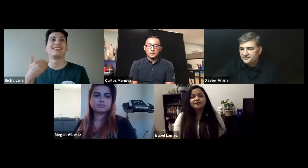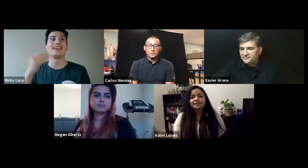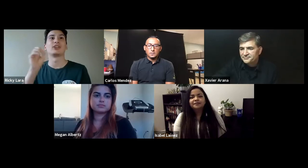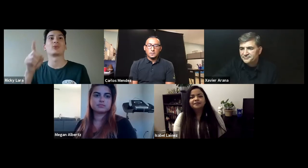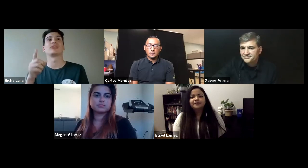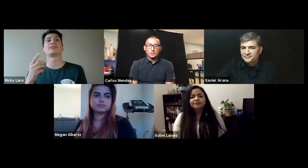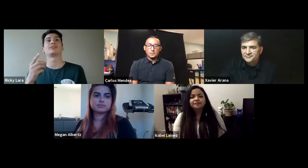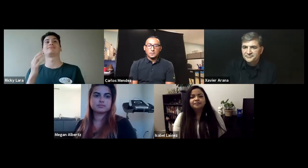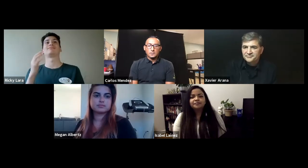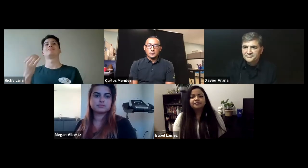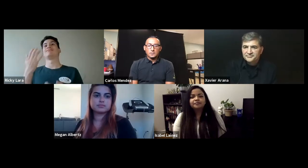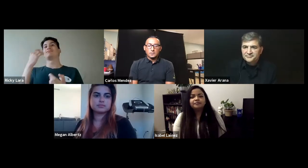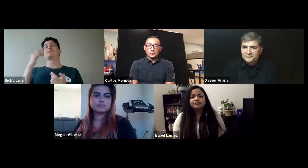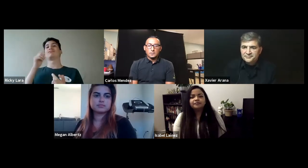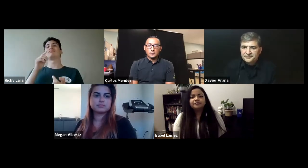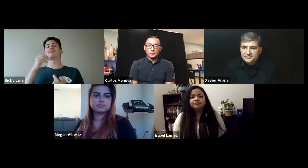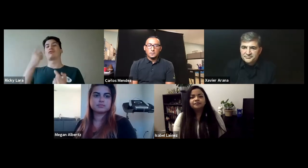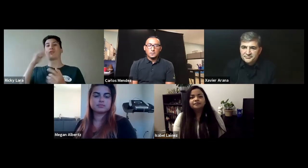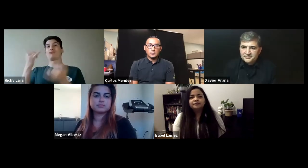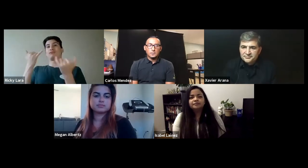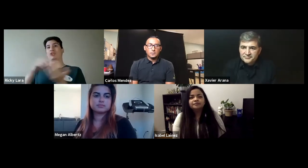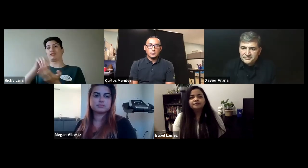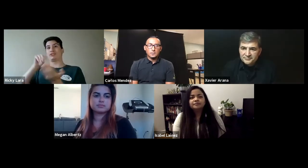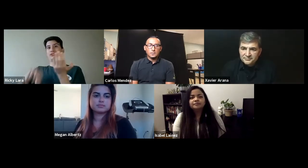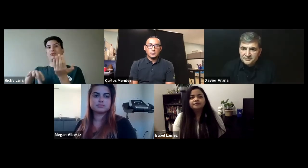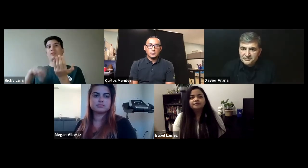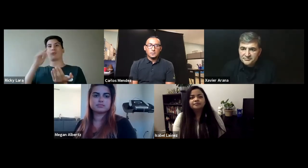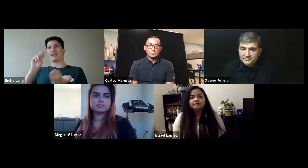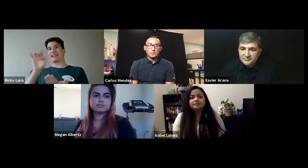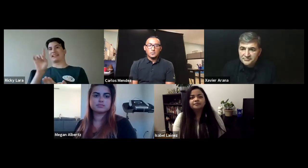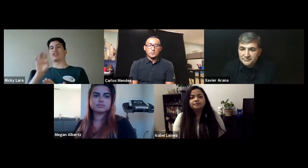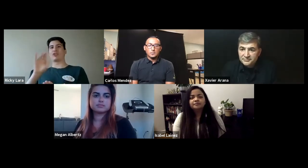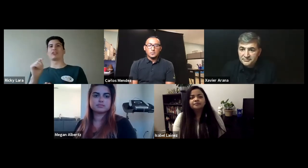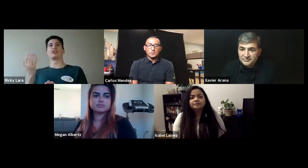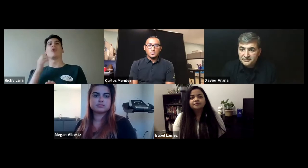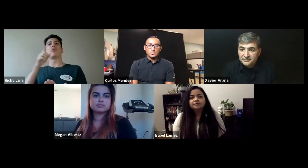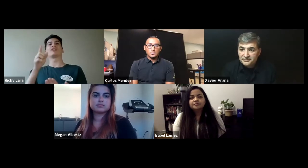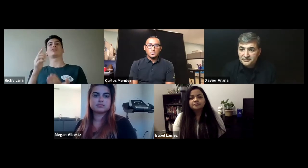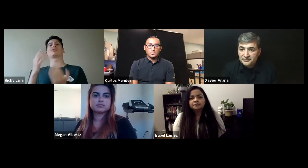That's great. So, the next question. Um...